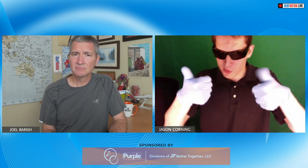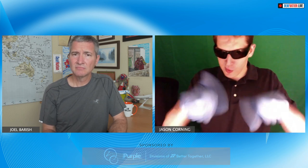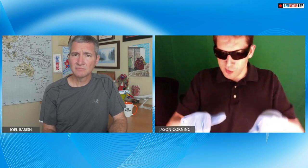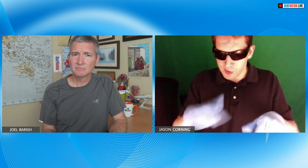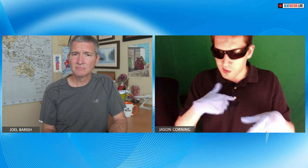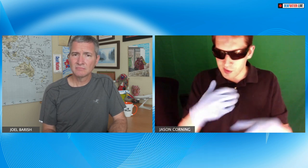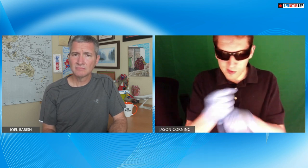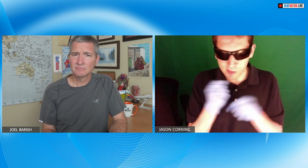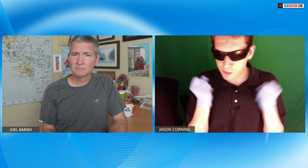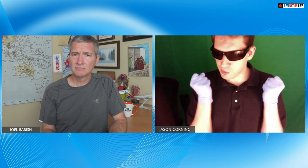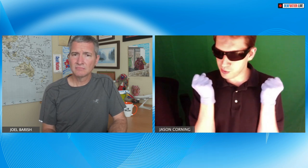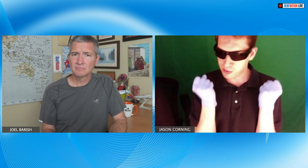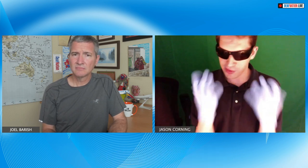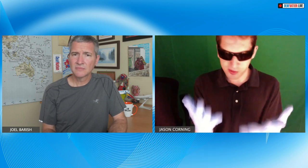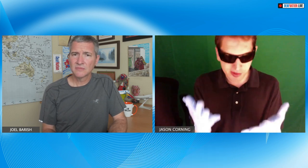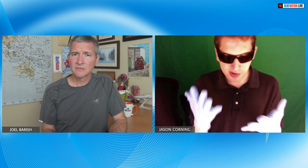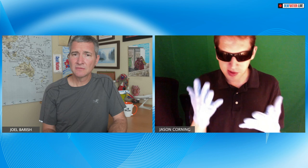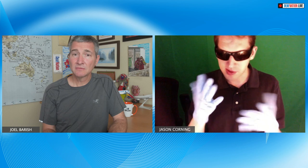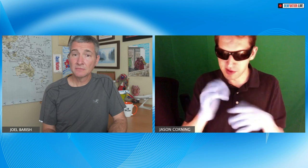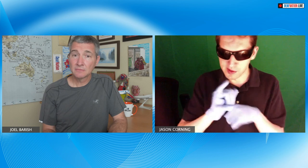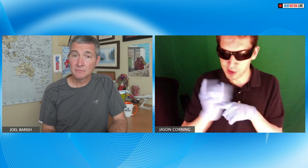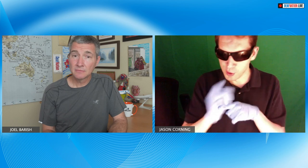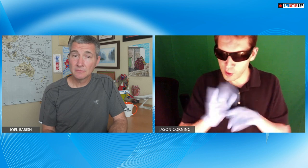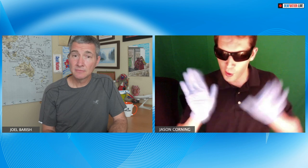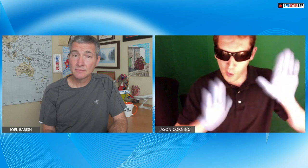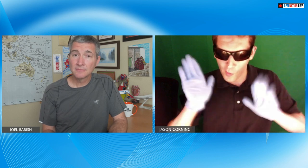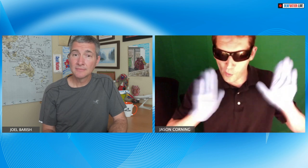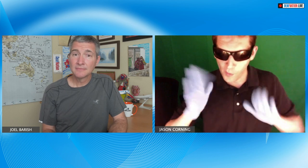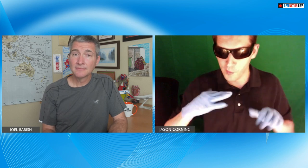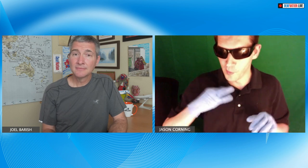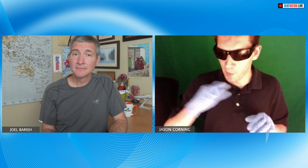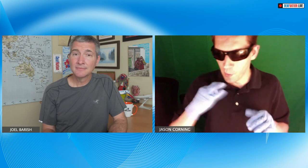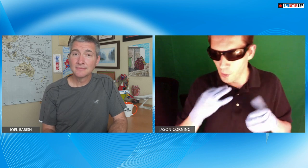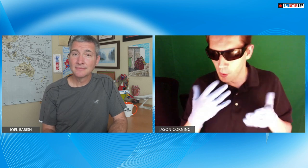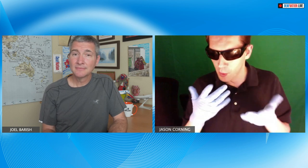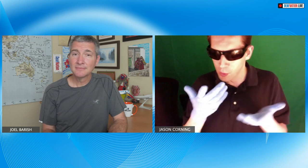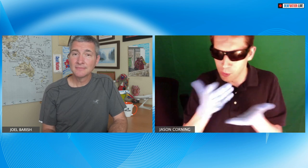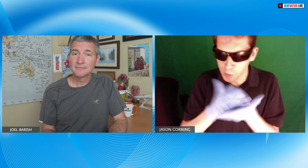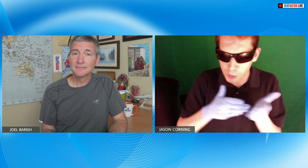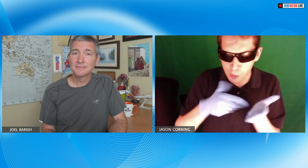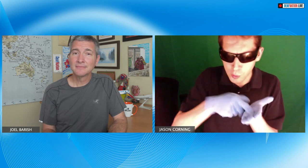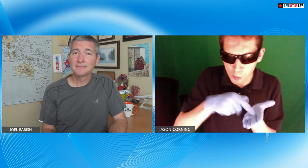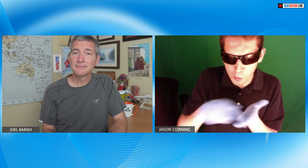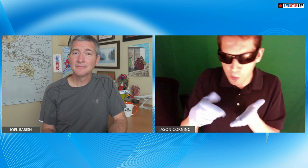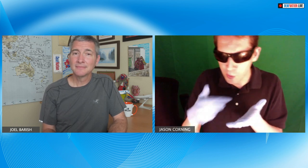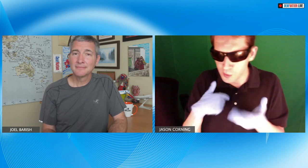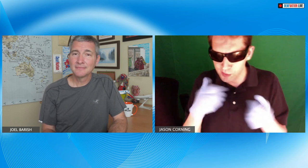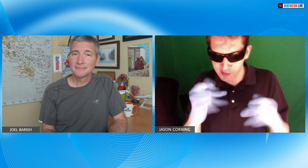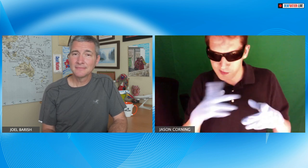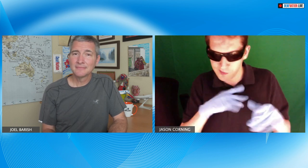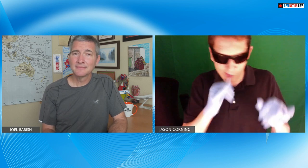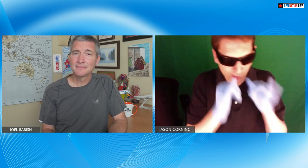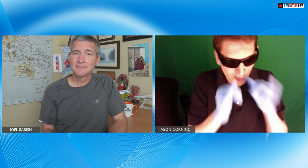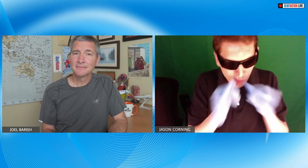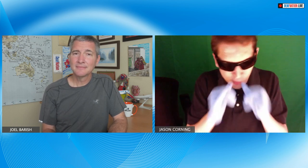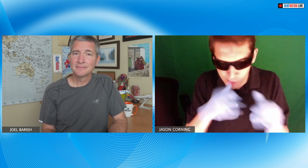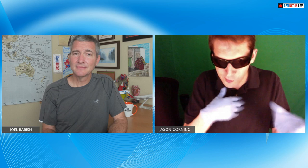So I posted our needs for intern and got many applications We did some interviews to recruit some interns,